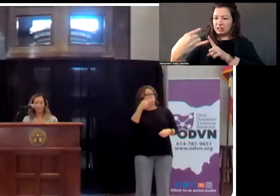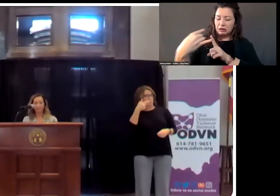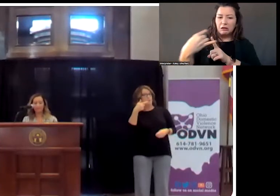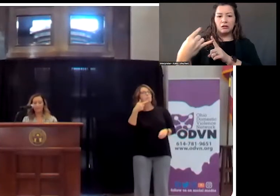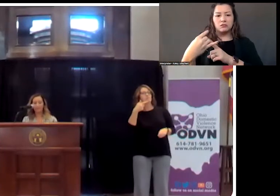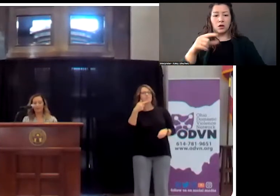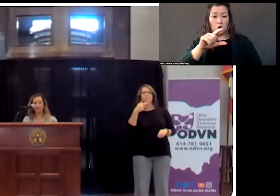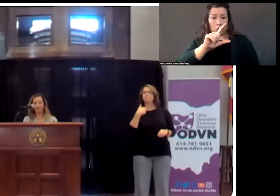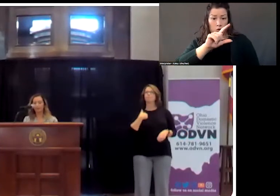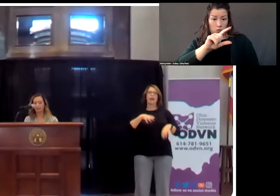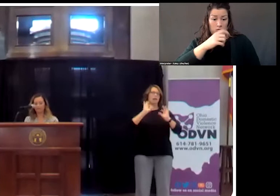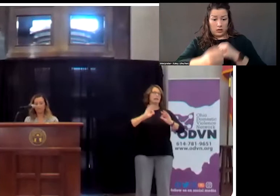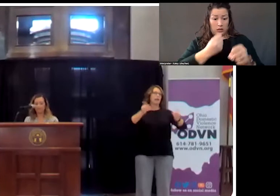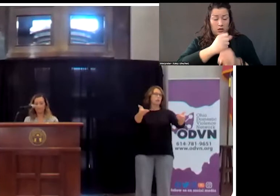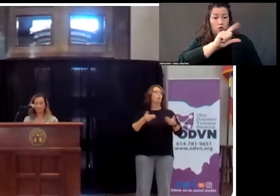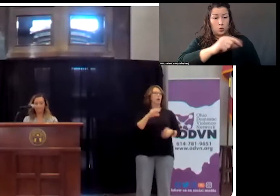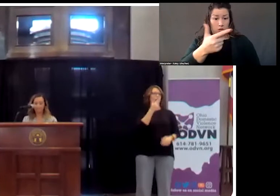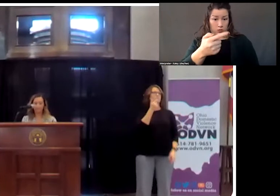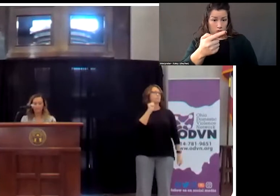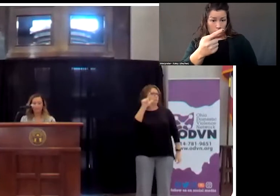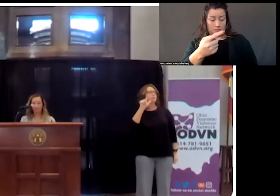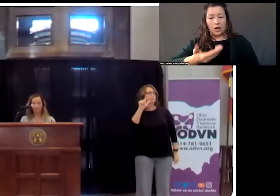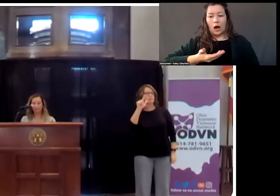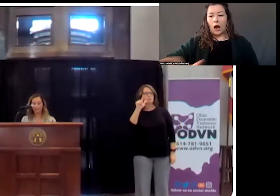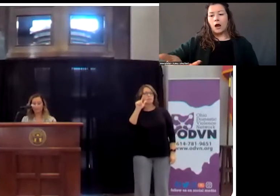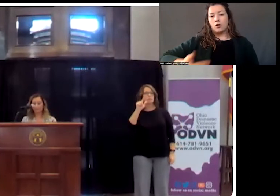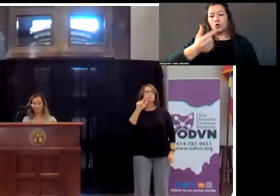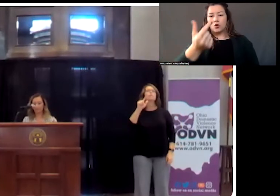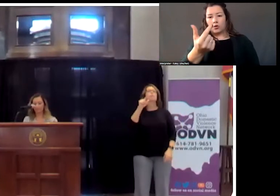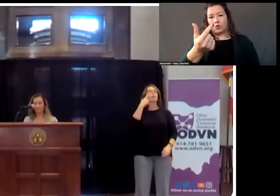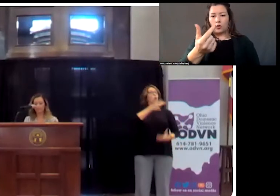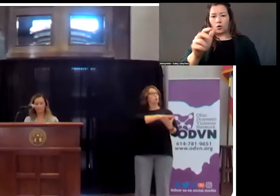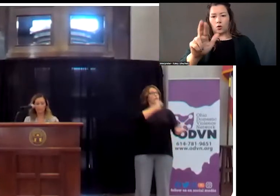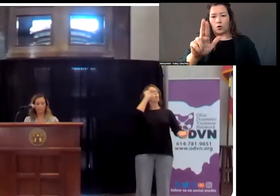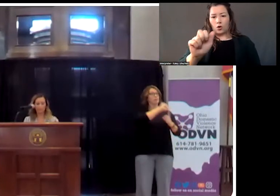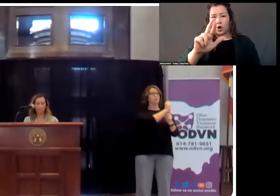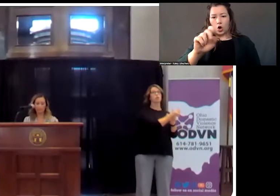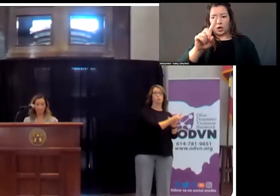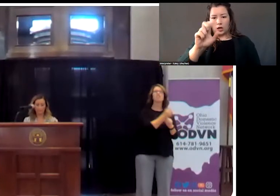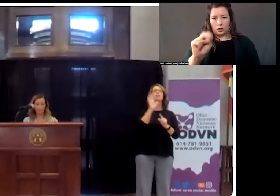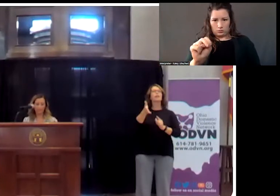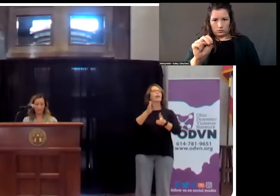I decided to hire a guardian ad litem. In divorce cases, a parent can ask a judge to appoint a GAL.